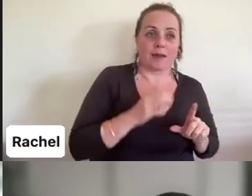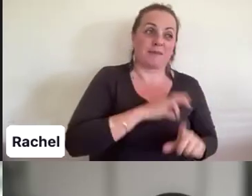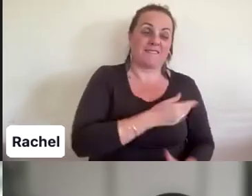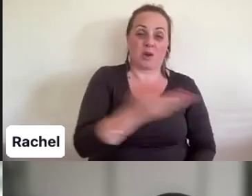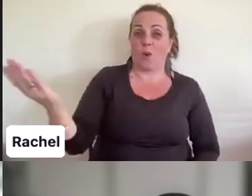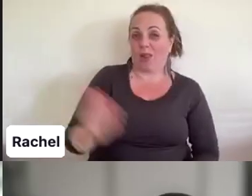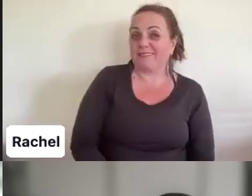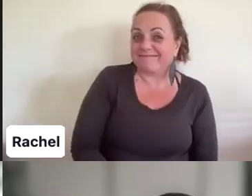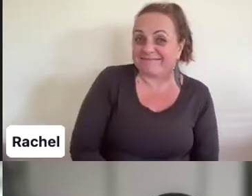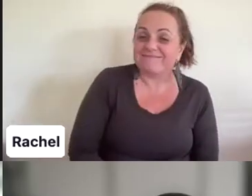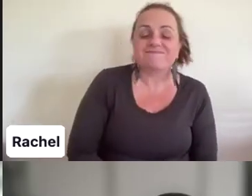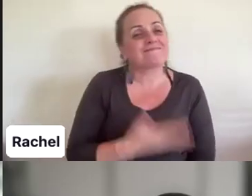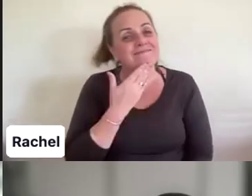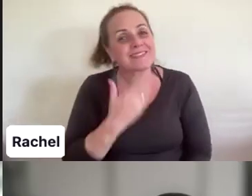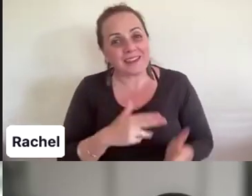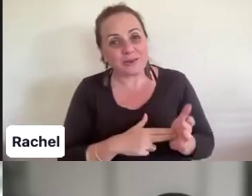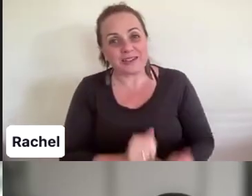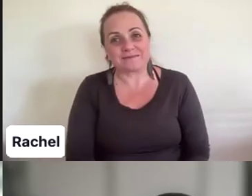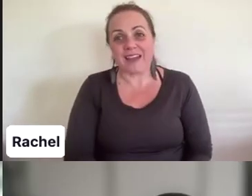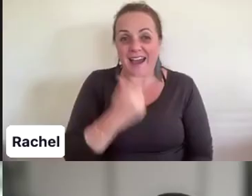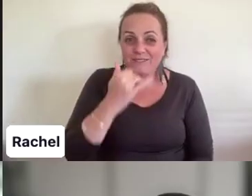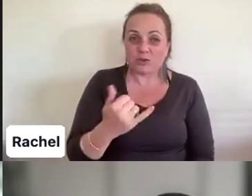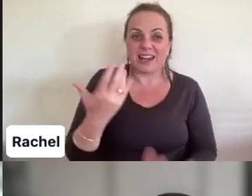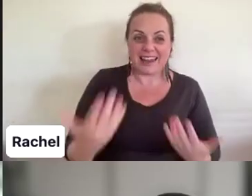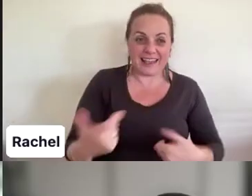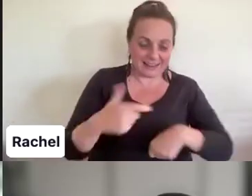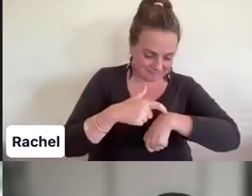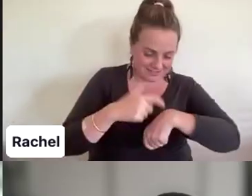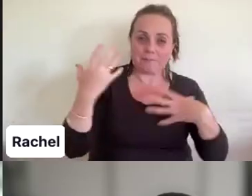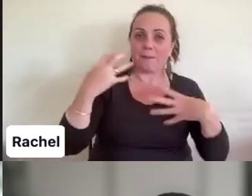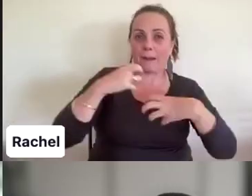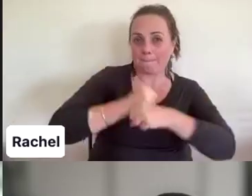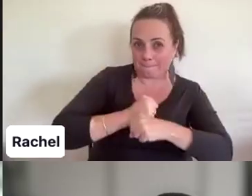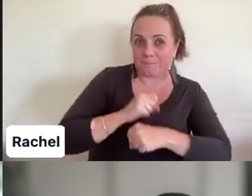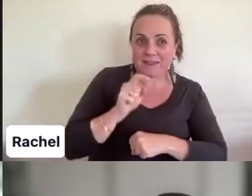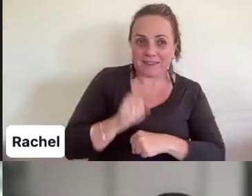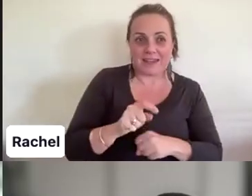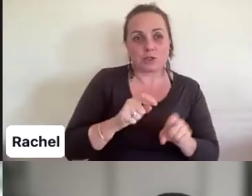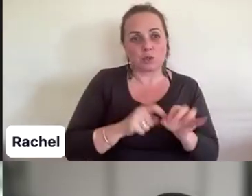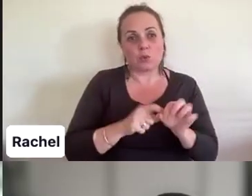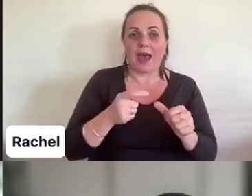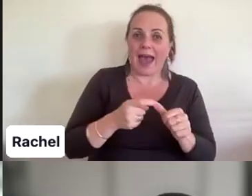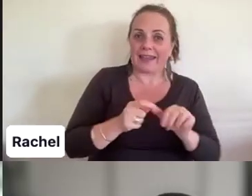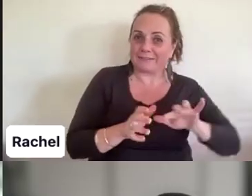thank you so much, Nick. Unfortunately we have come to the end of the Q&A session, but this